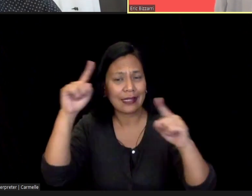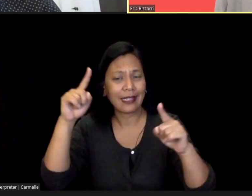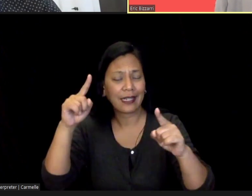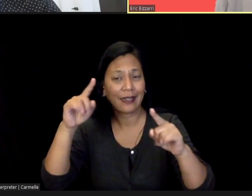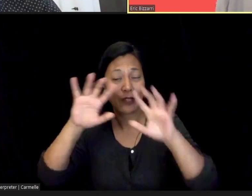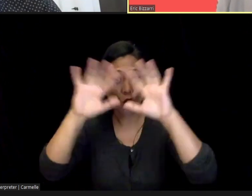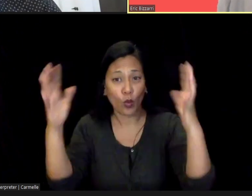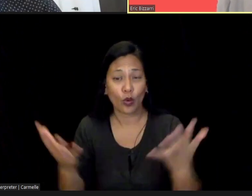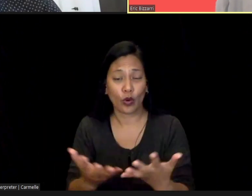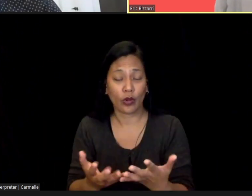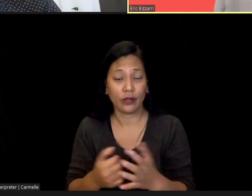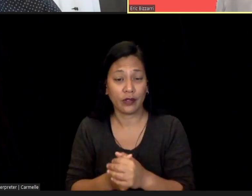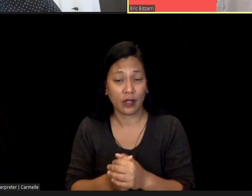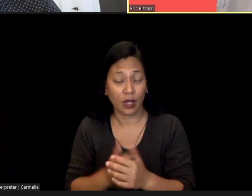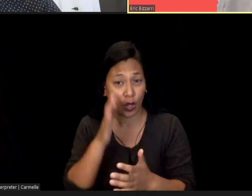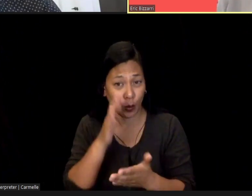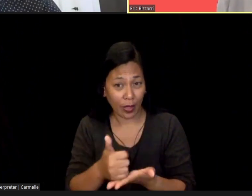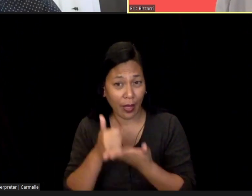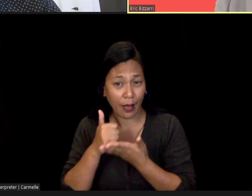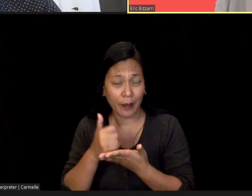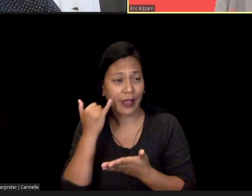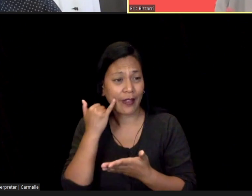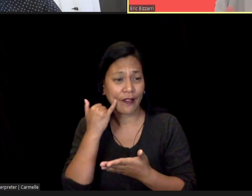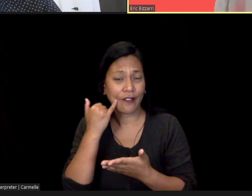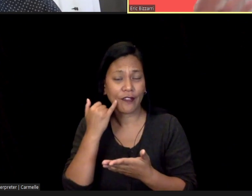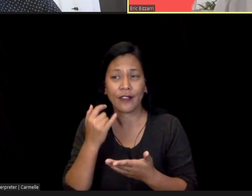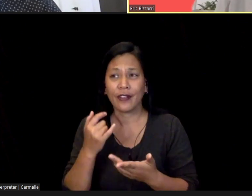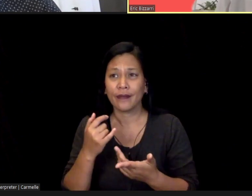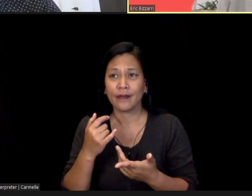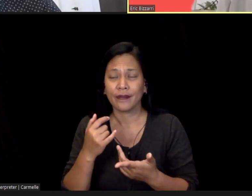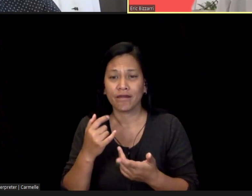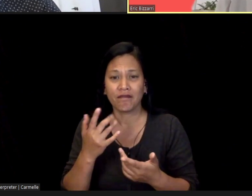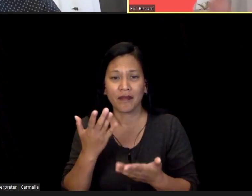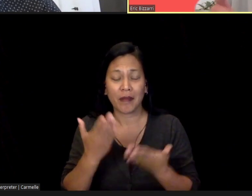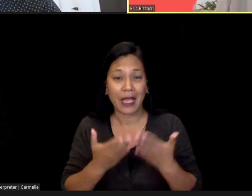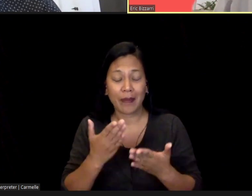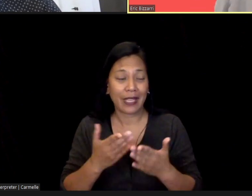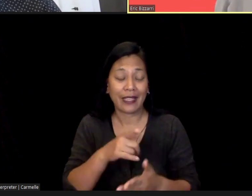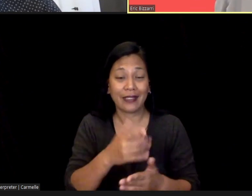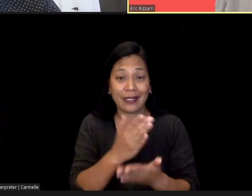Would it help if broadcasters had more to lose when developing shows that can't break an international barrier?